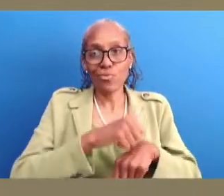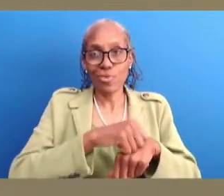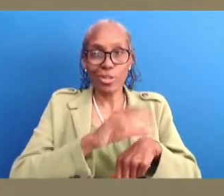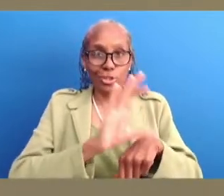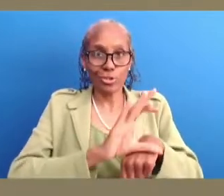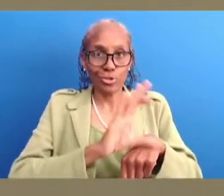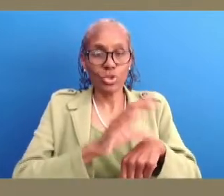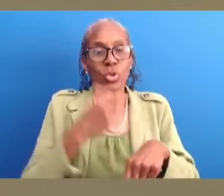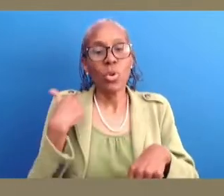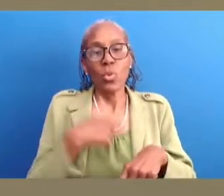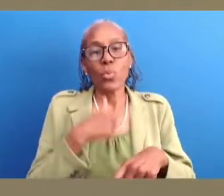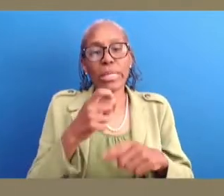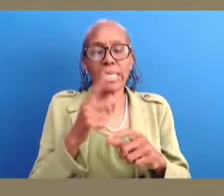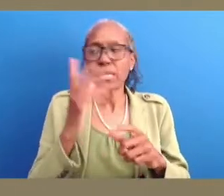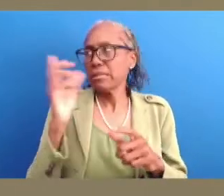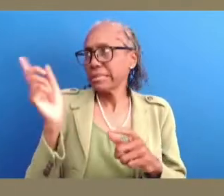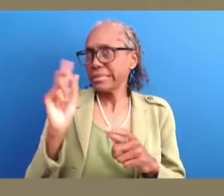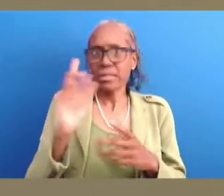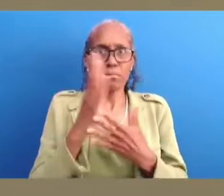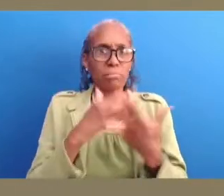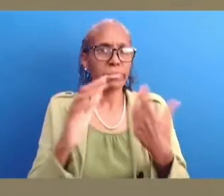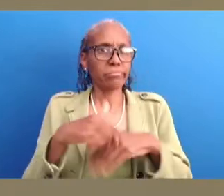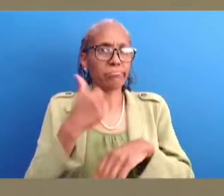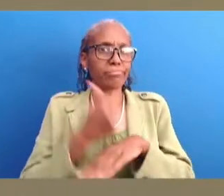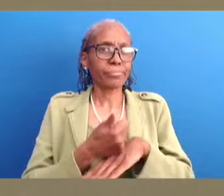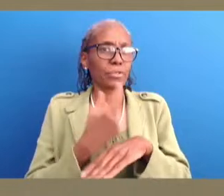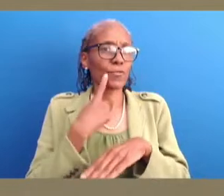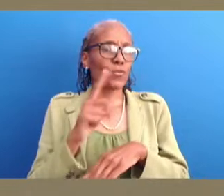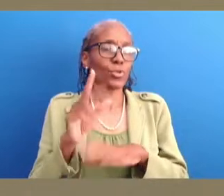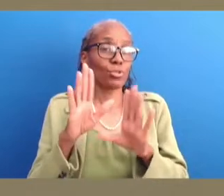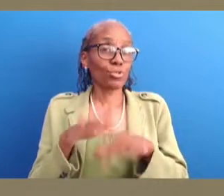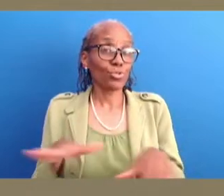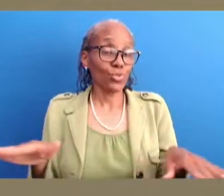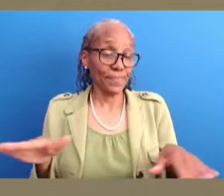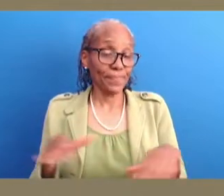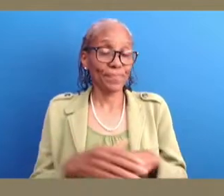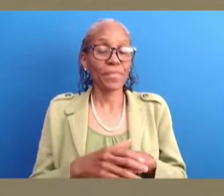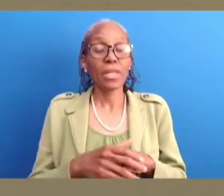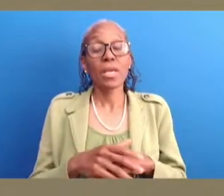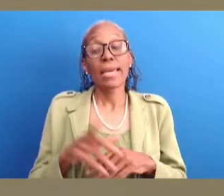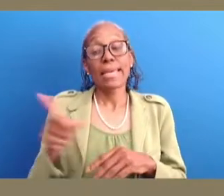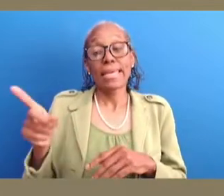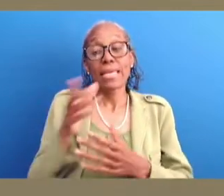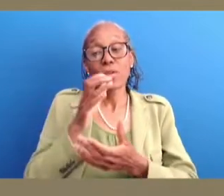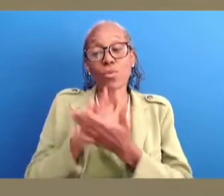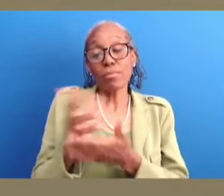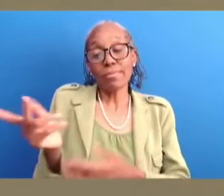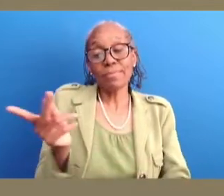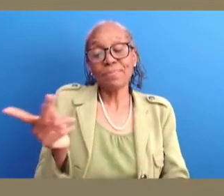ABOUT.